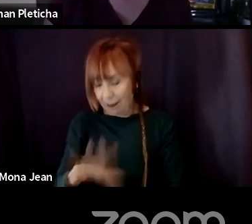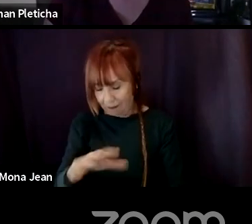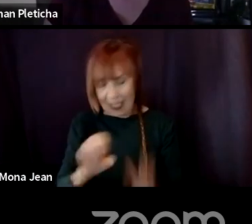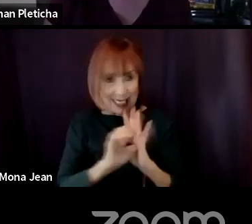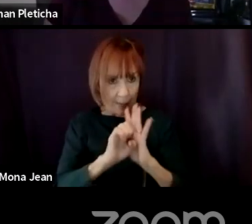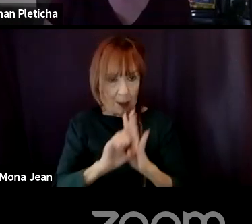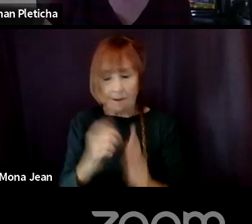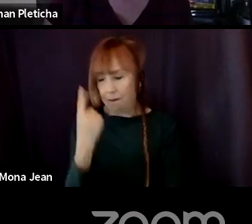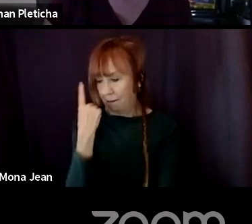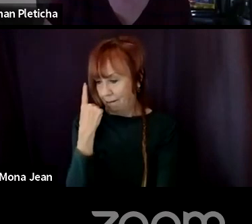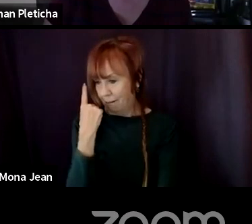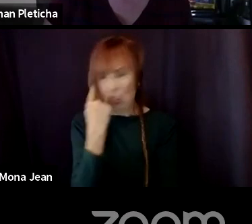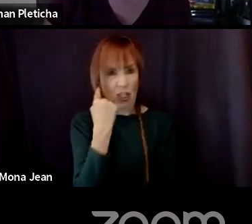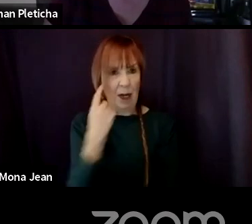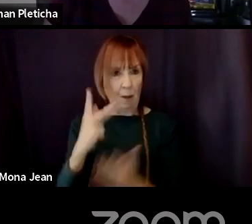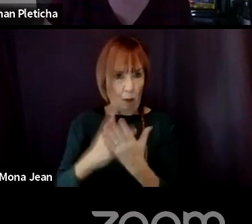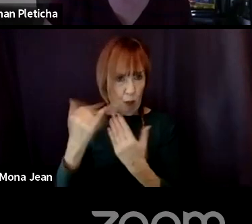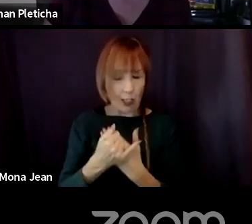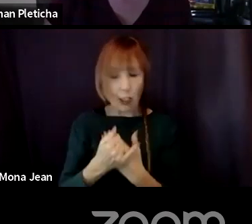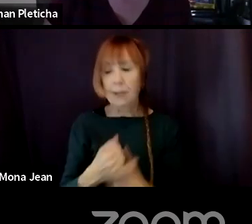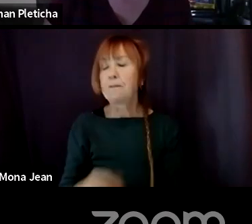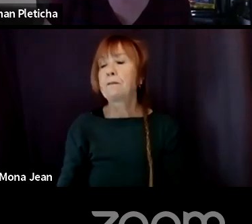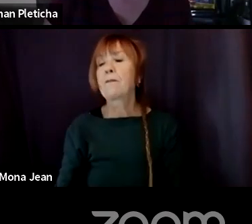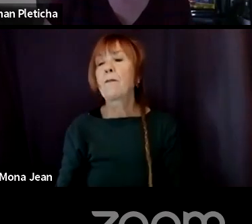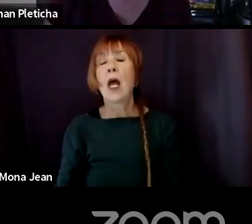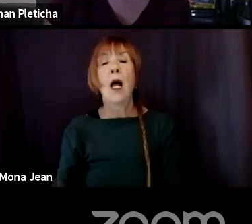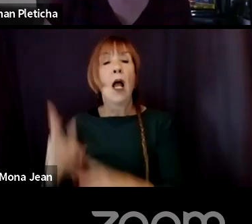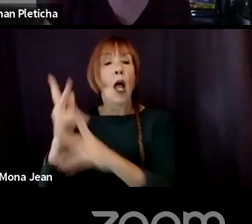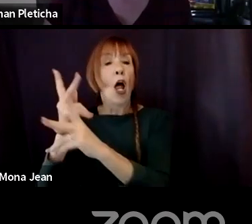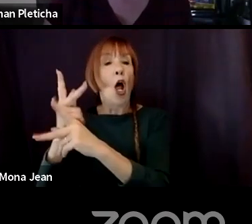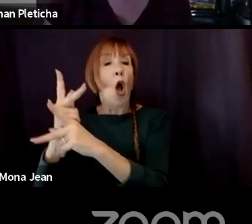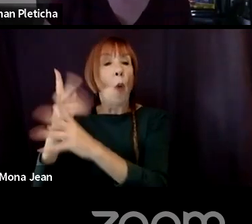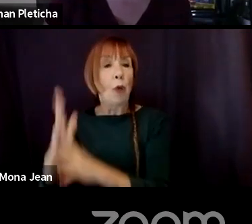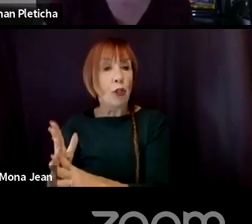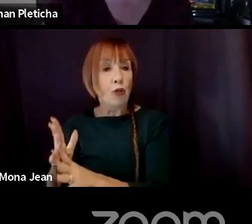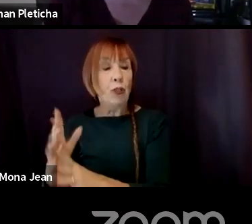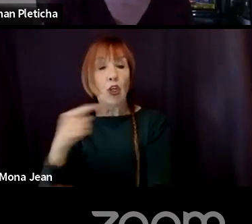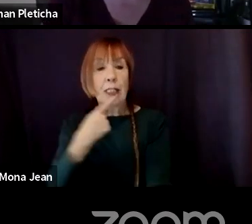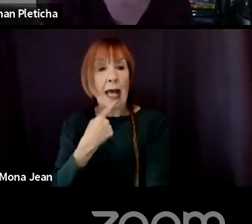or one of the producers thought we should bring in the CIA early.